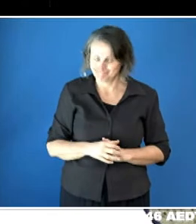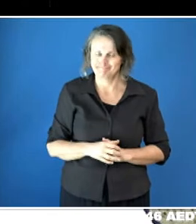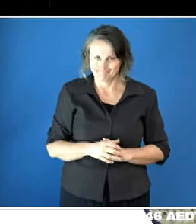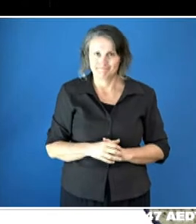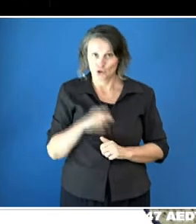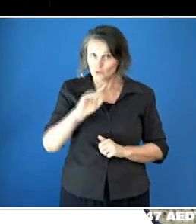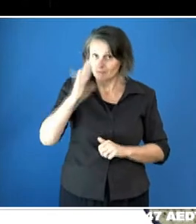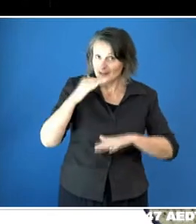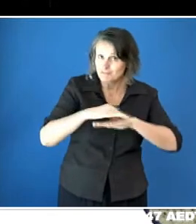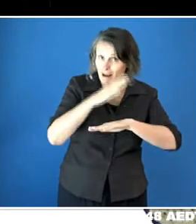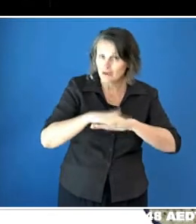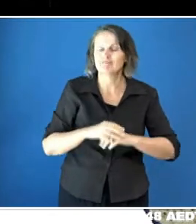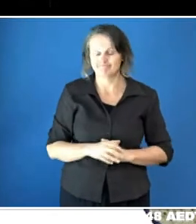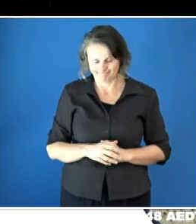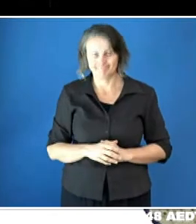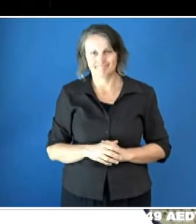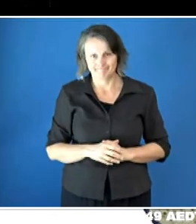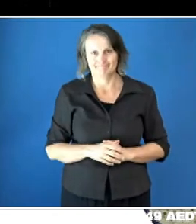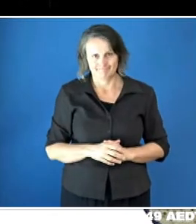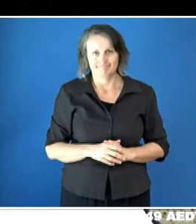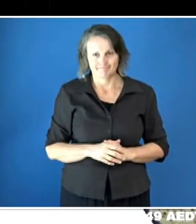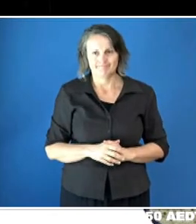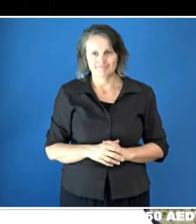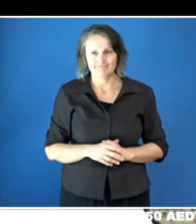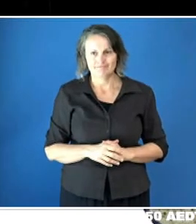Yes. MS EASTMAN: And I think you are going to tell us about what happened.